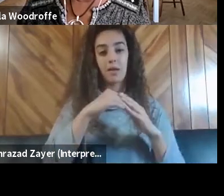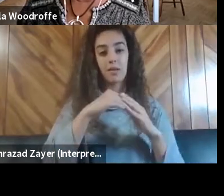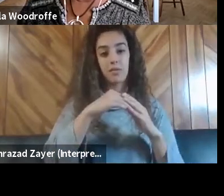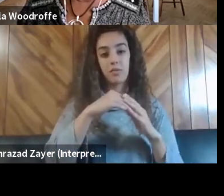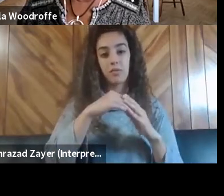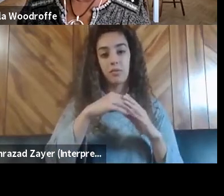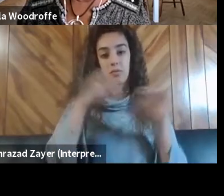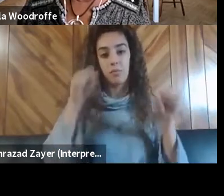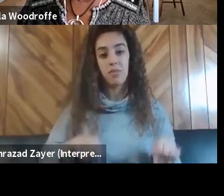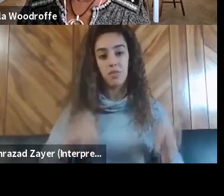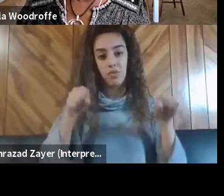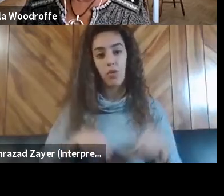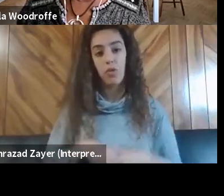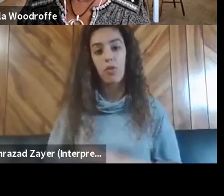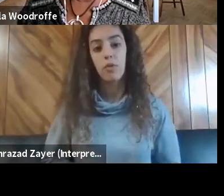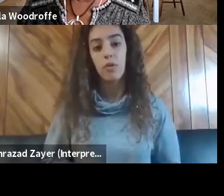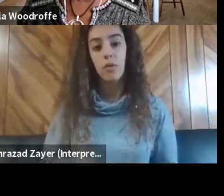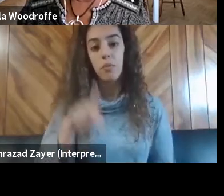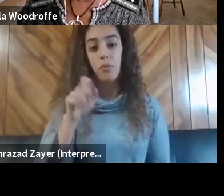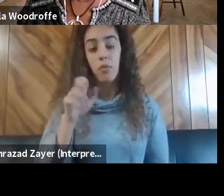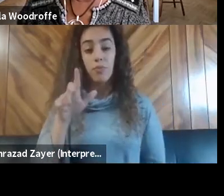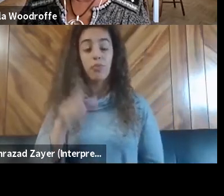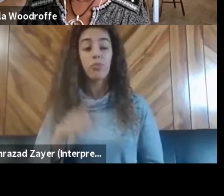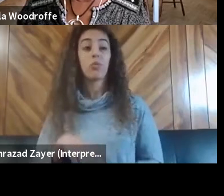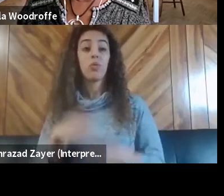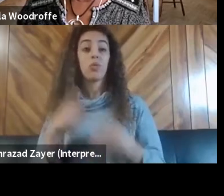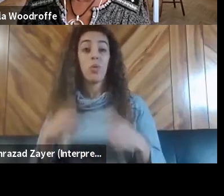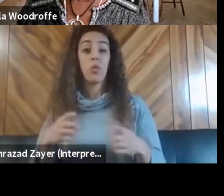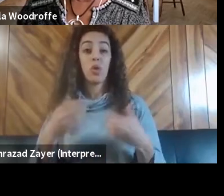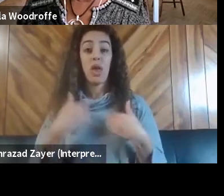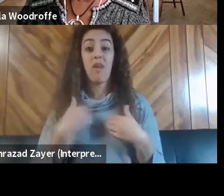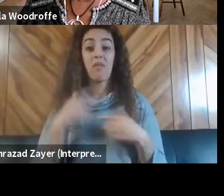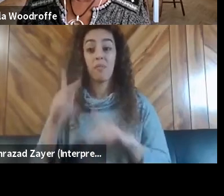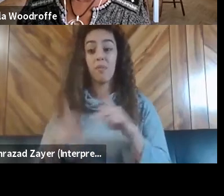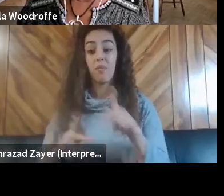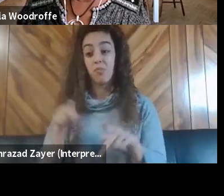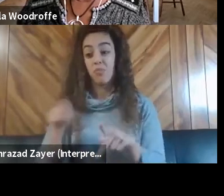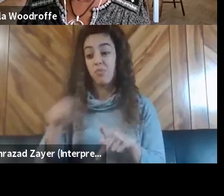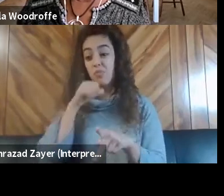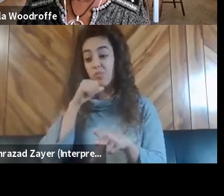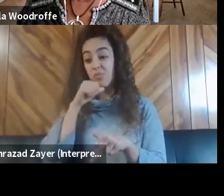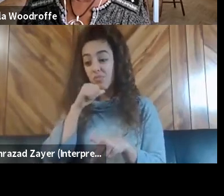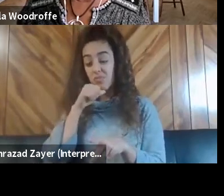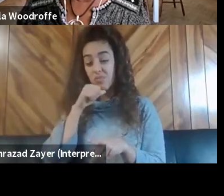don't, who aren't on the spectrum, you know, you're in the middle of doing something you like doing, you don't like